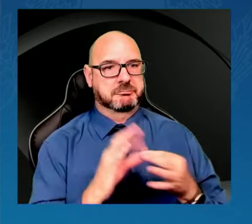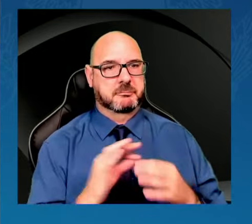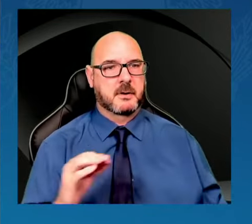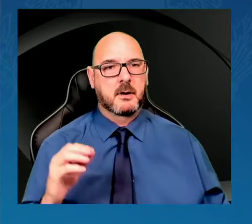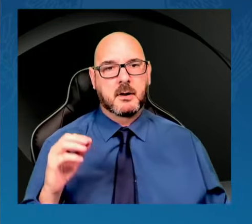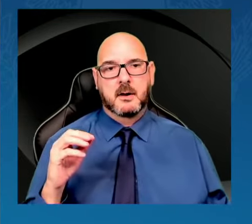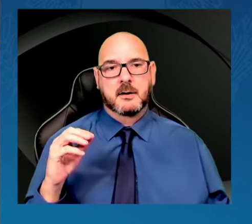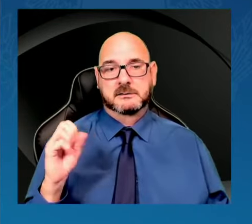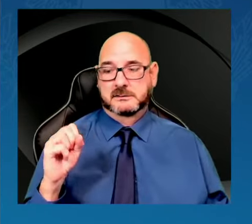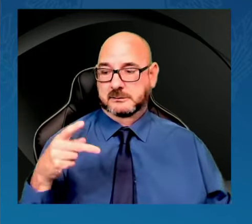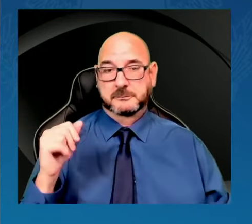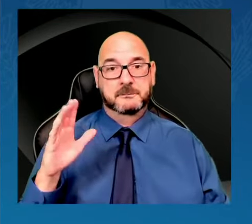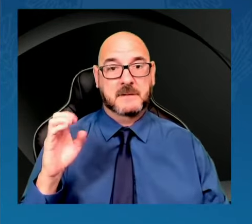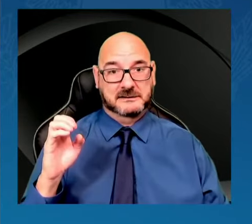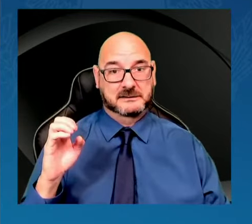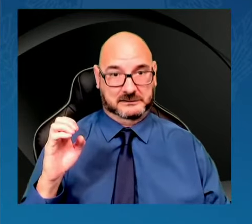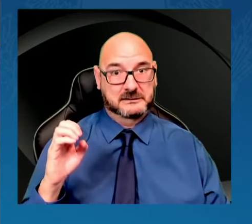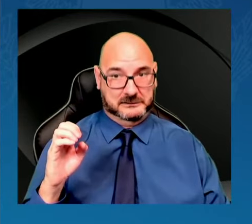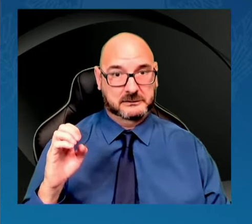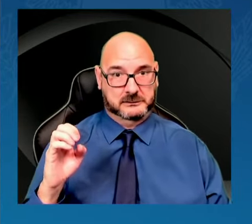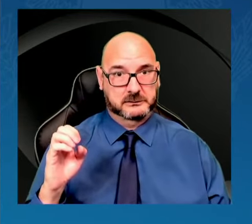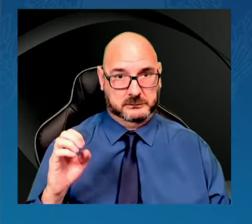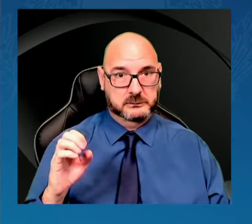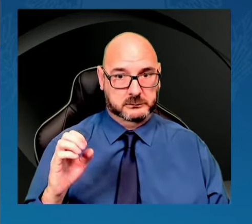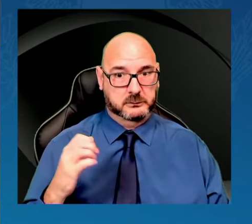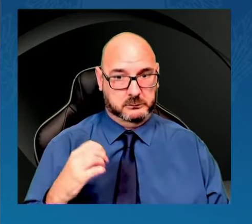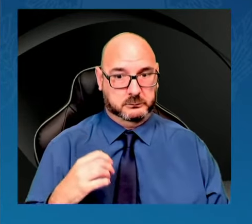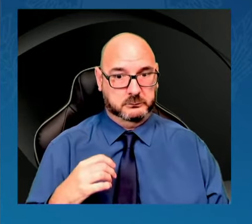so I have had the privilege of --